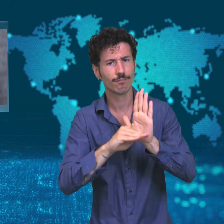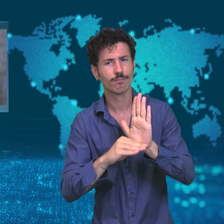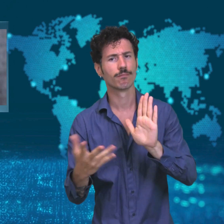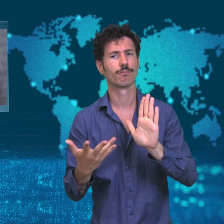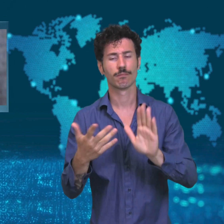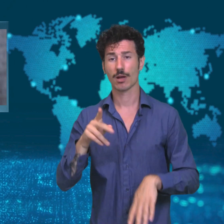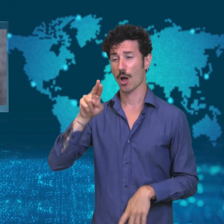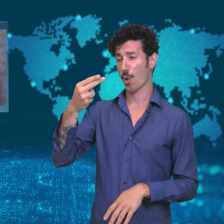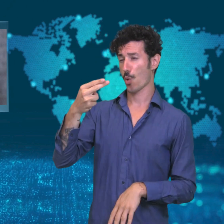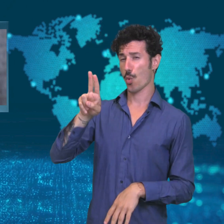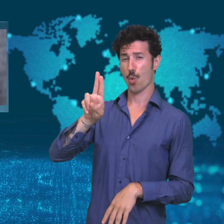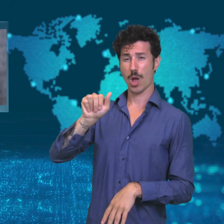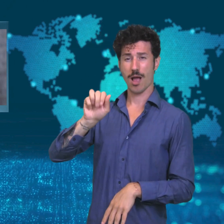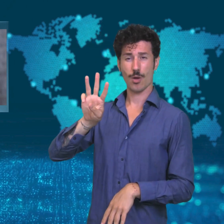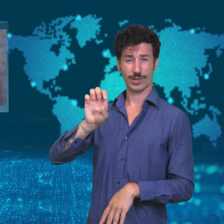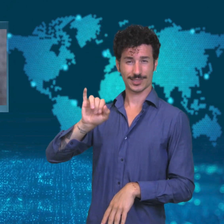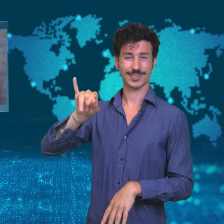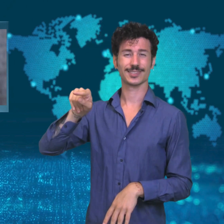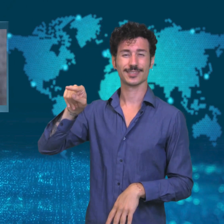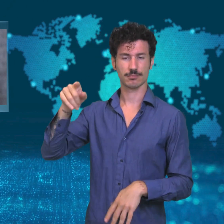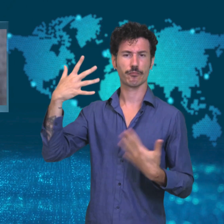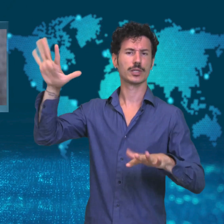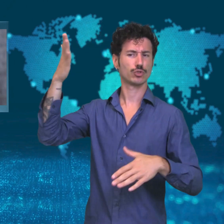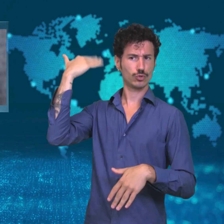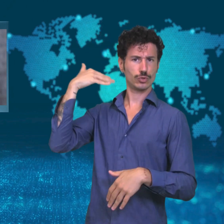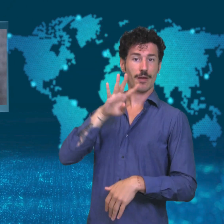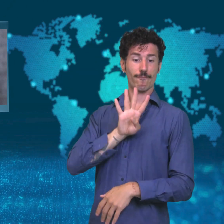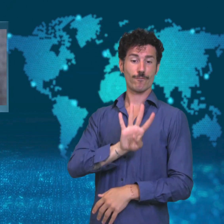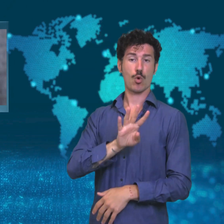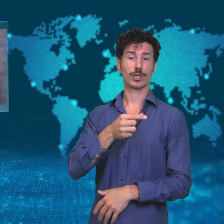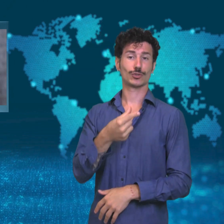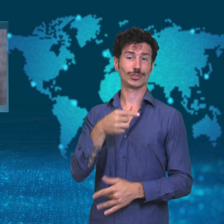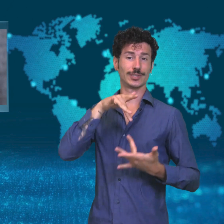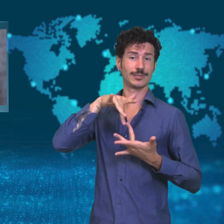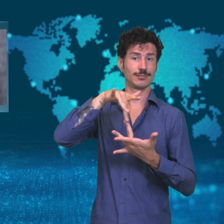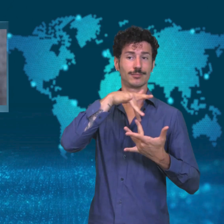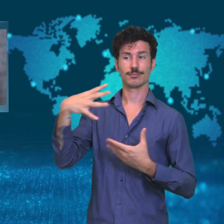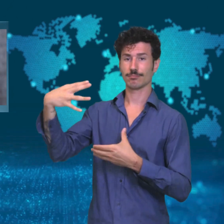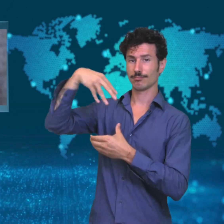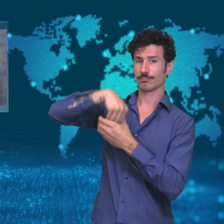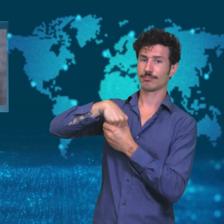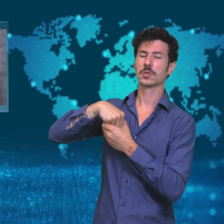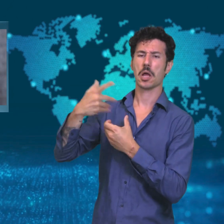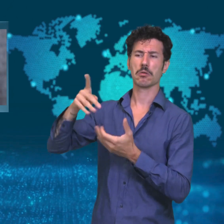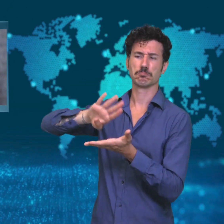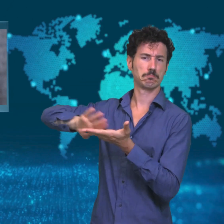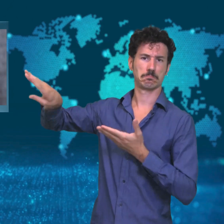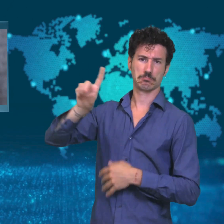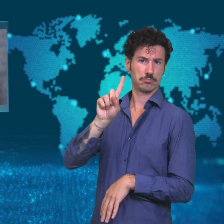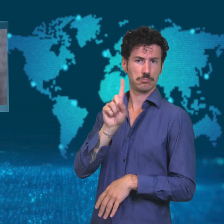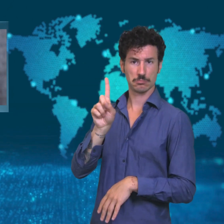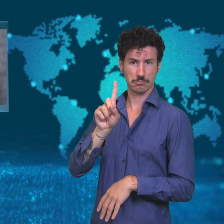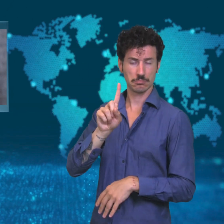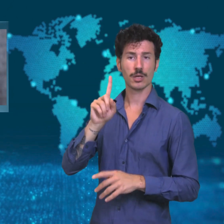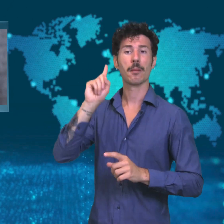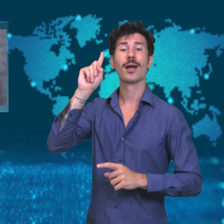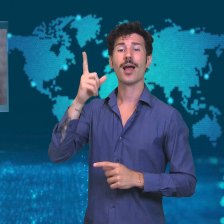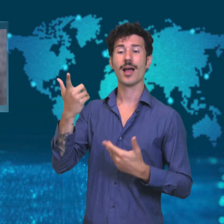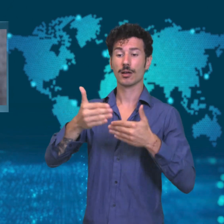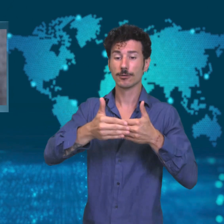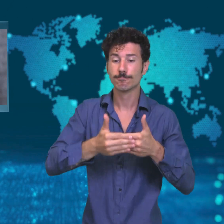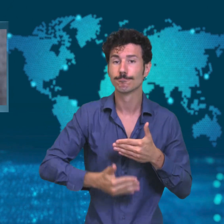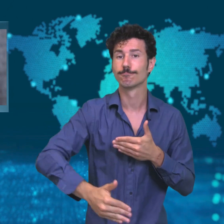Under the new plan, Huawei’s existing 4G networks won’t be removed,